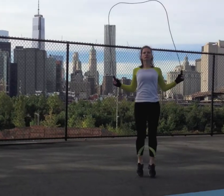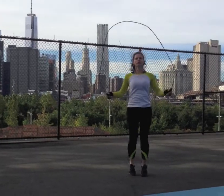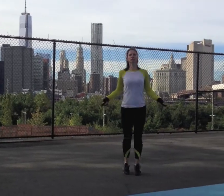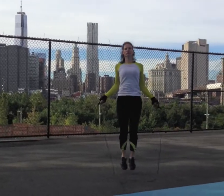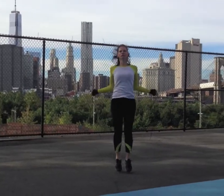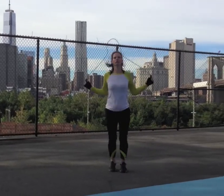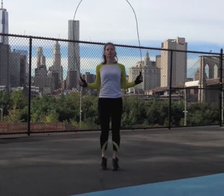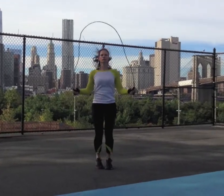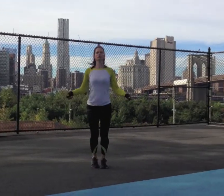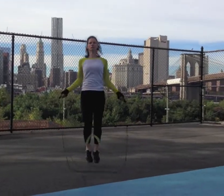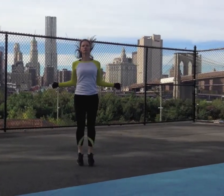Fitness